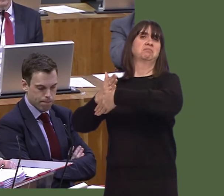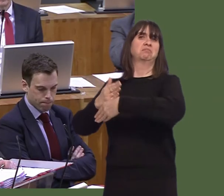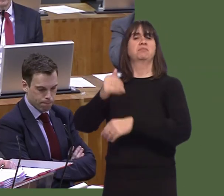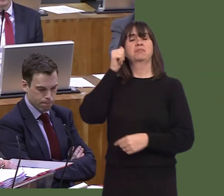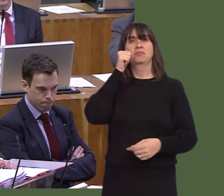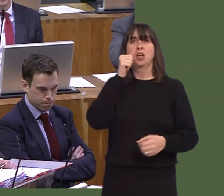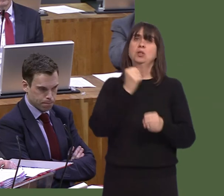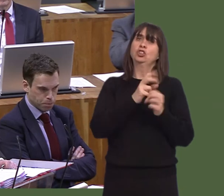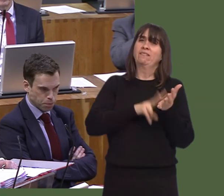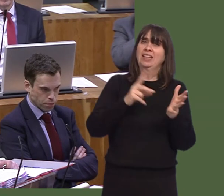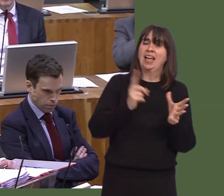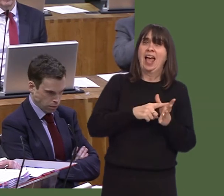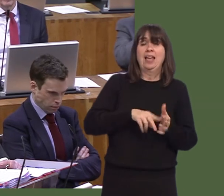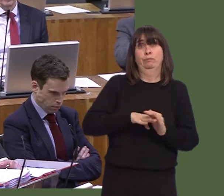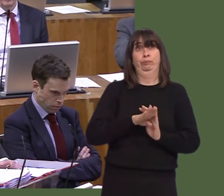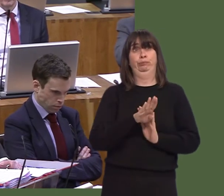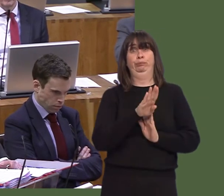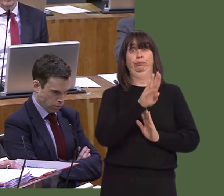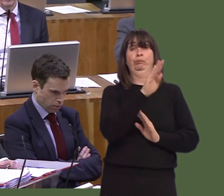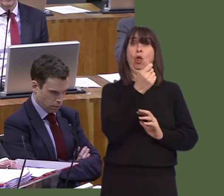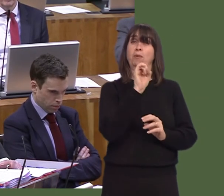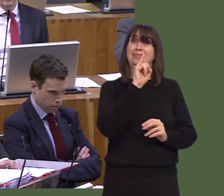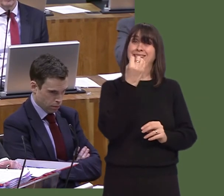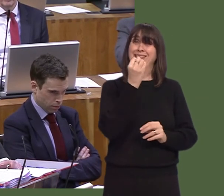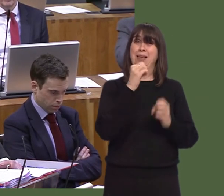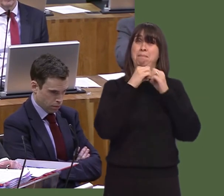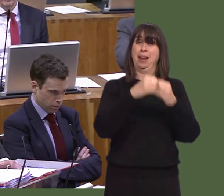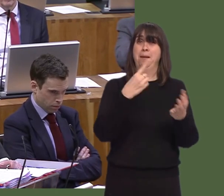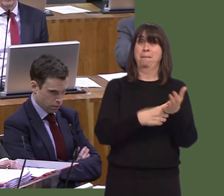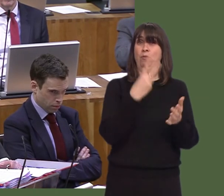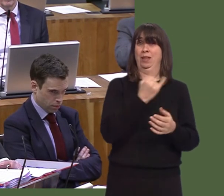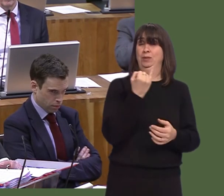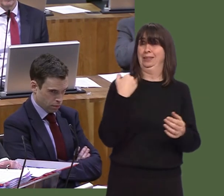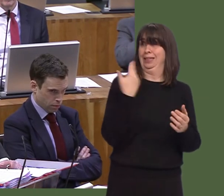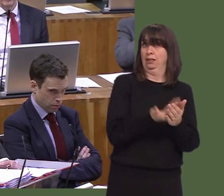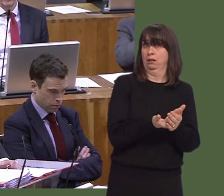some 18 months ago, along with three other health boards, and obviously the special measures health board of Betsi up in the north.